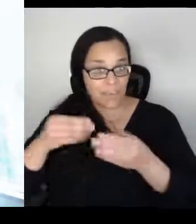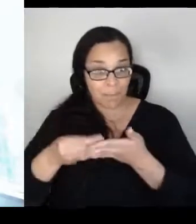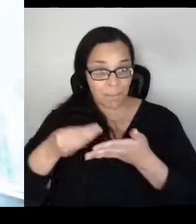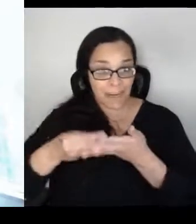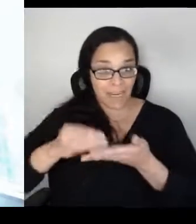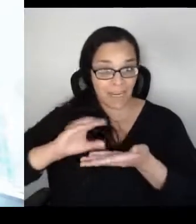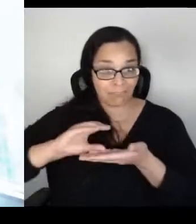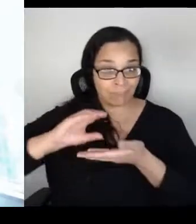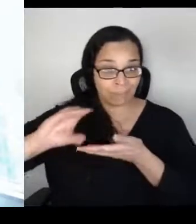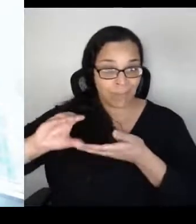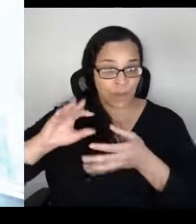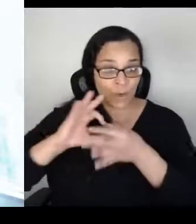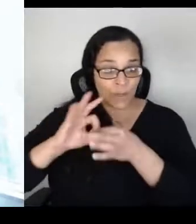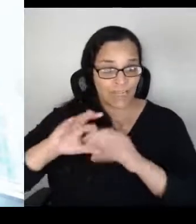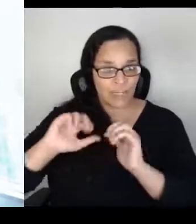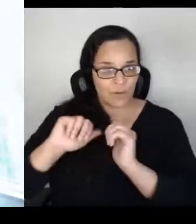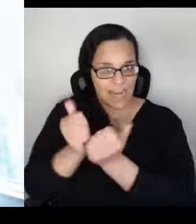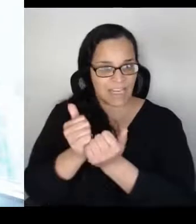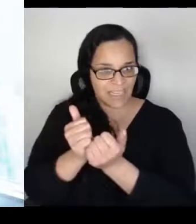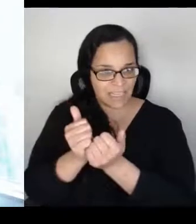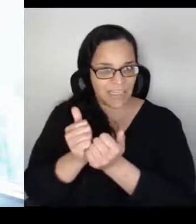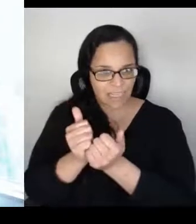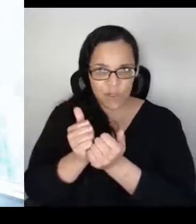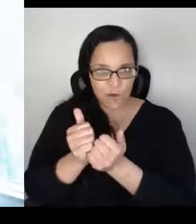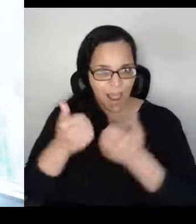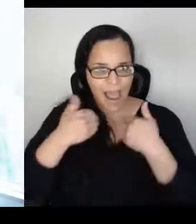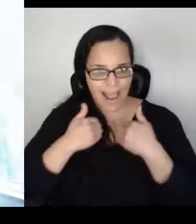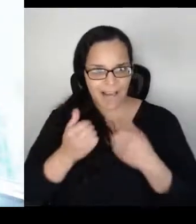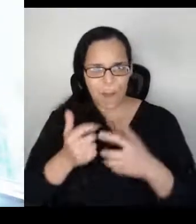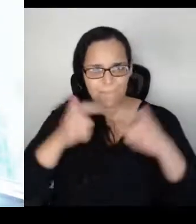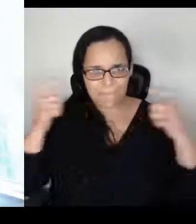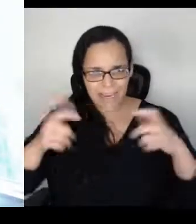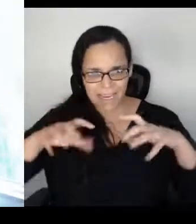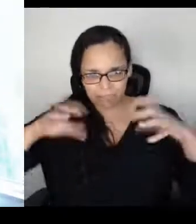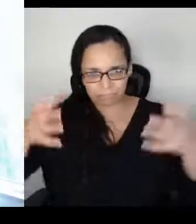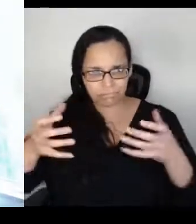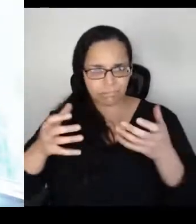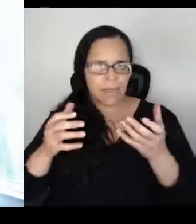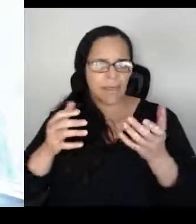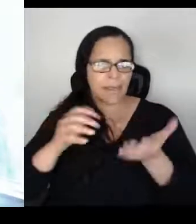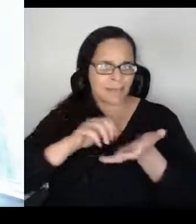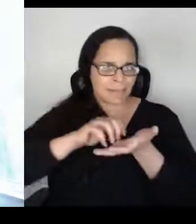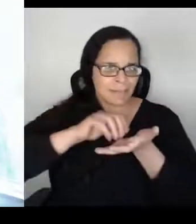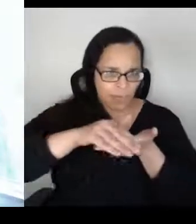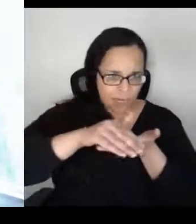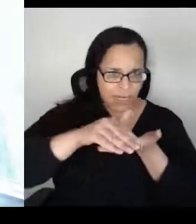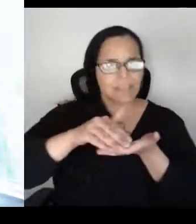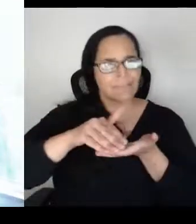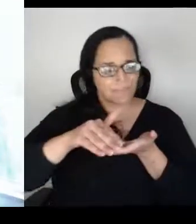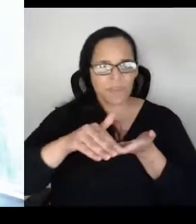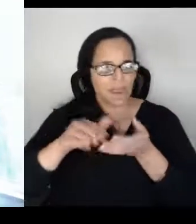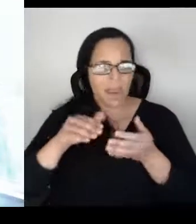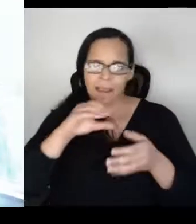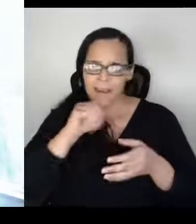to carry out mass deportation, not enough has changed. Not enough to fundamentally change the way